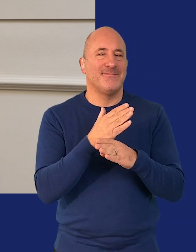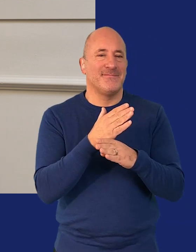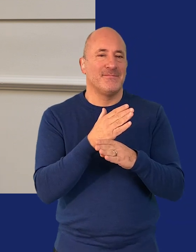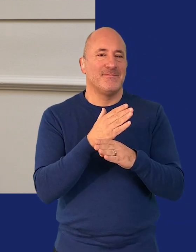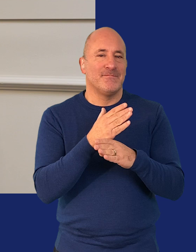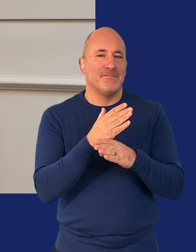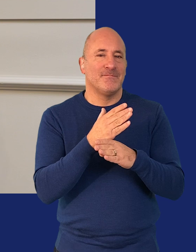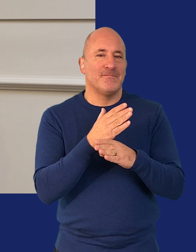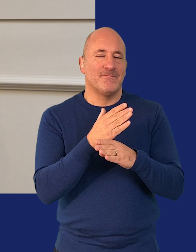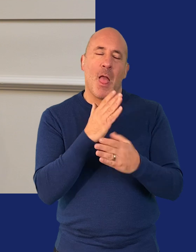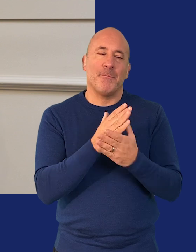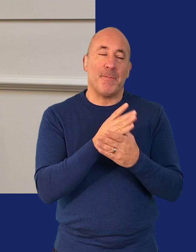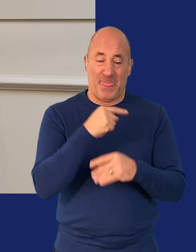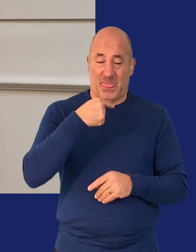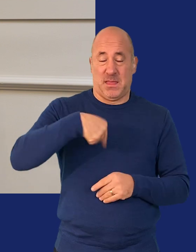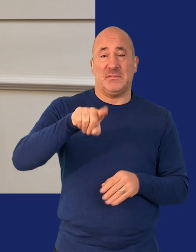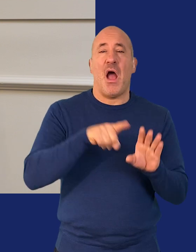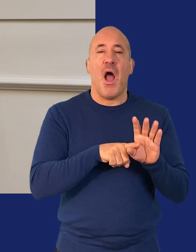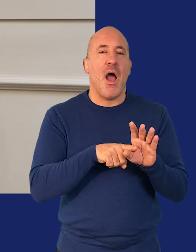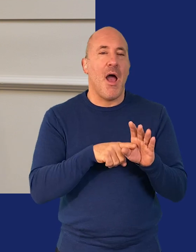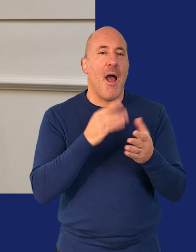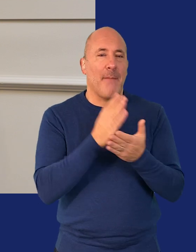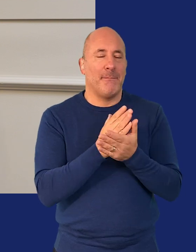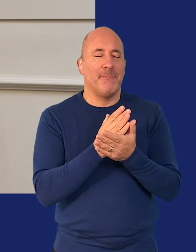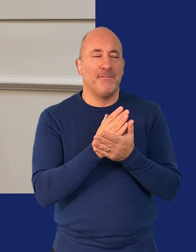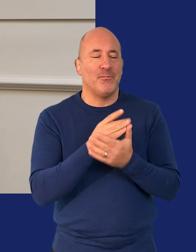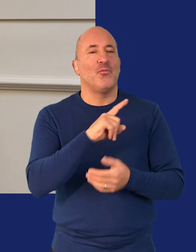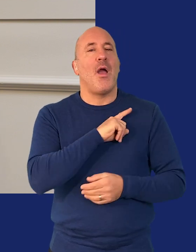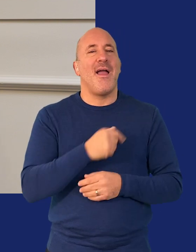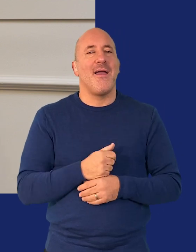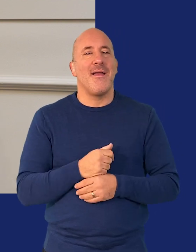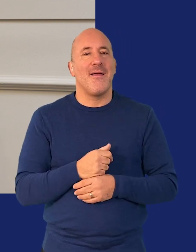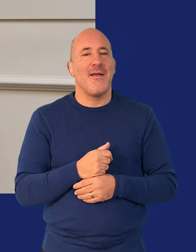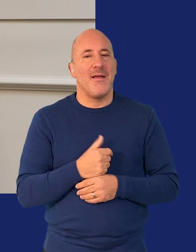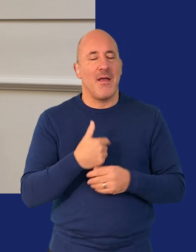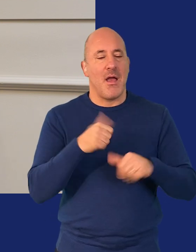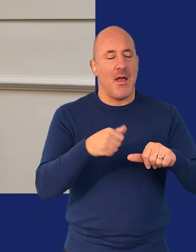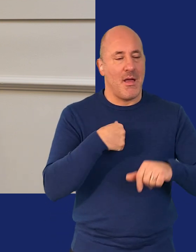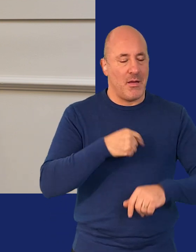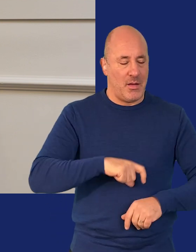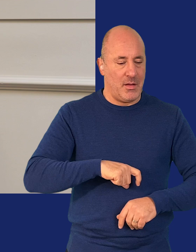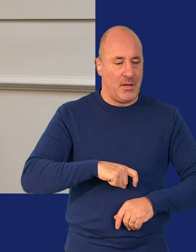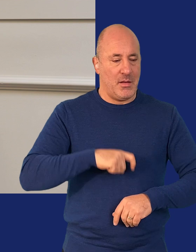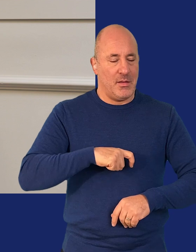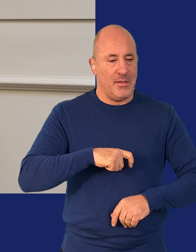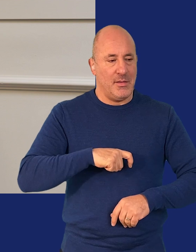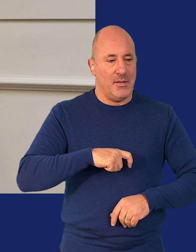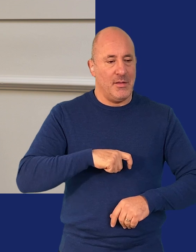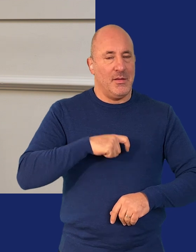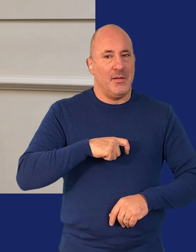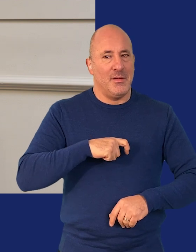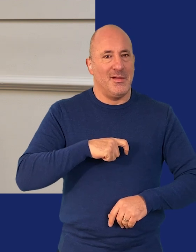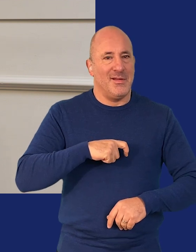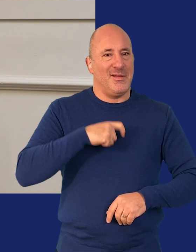work like a, like this year where like, um, where I've certainly